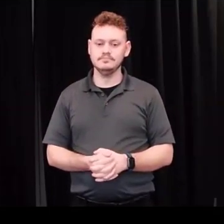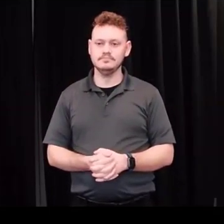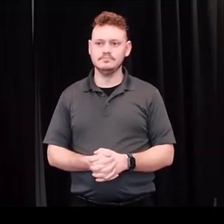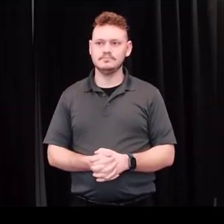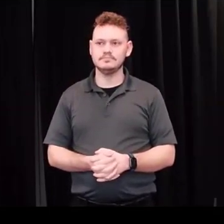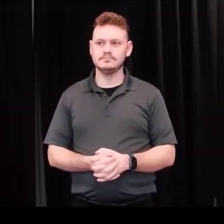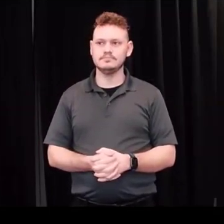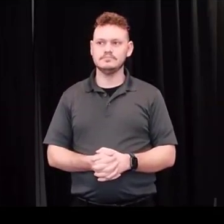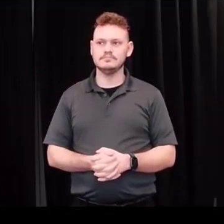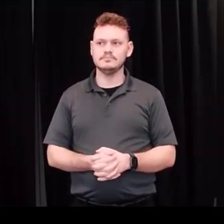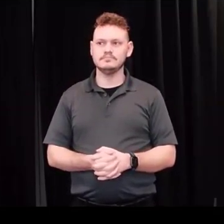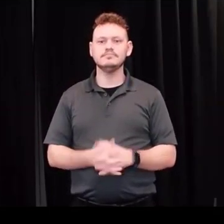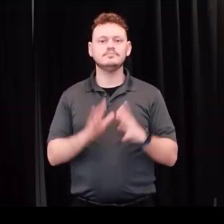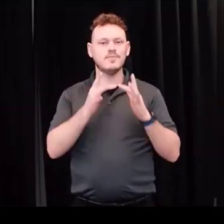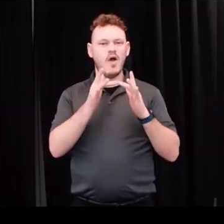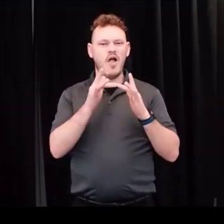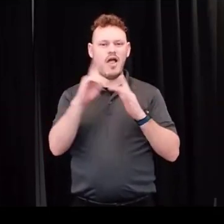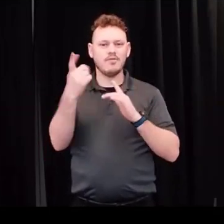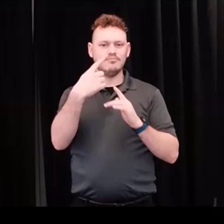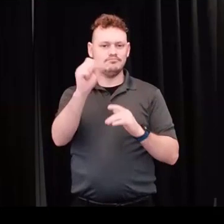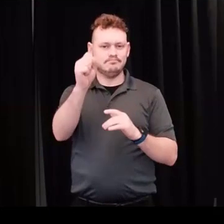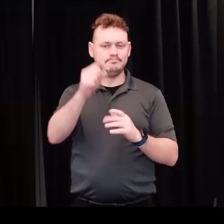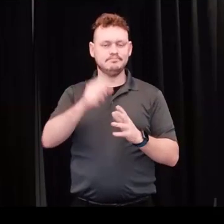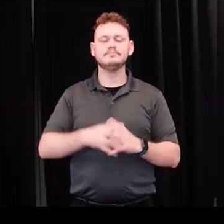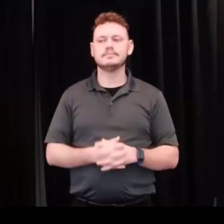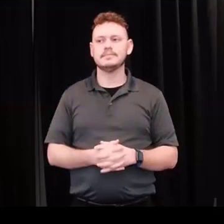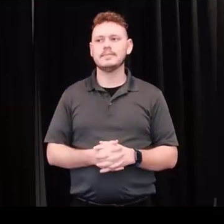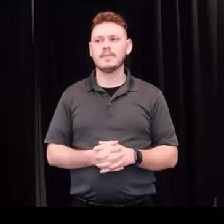We do have a quick question in chat. They're asking,